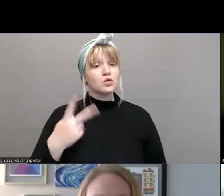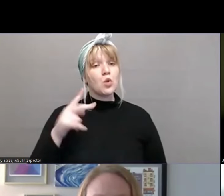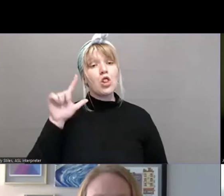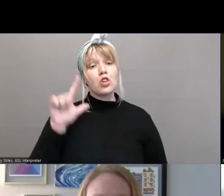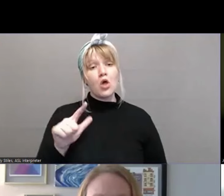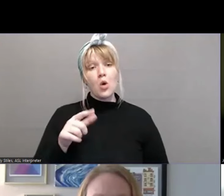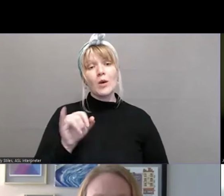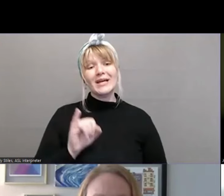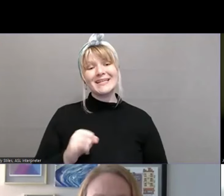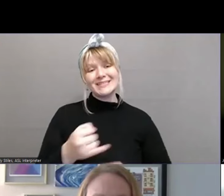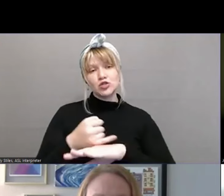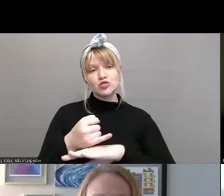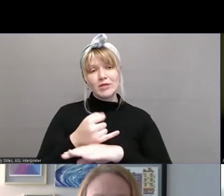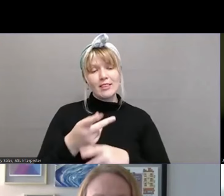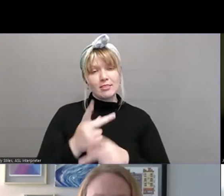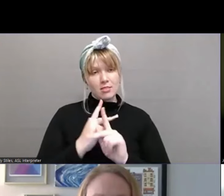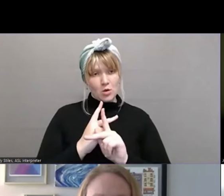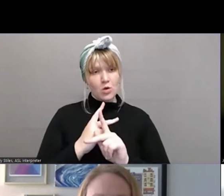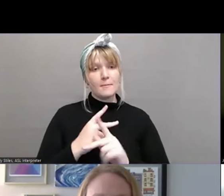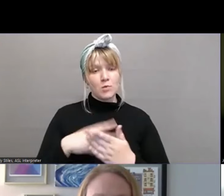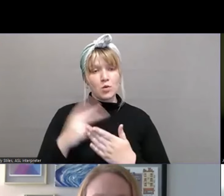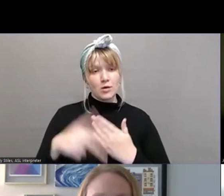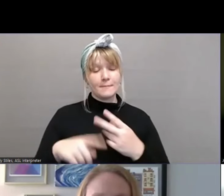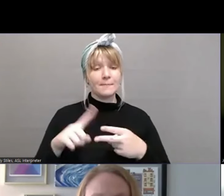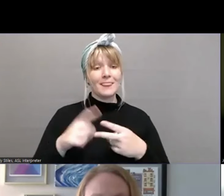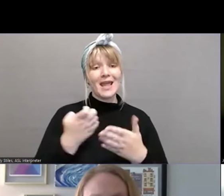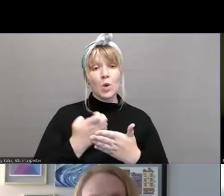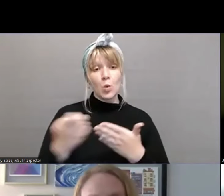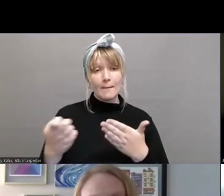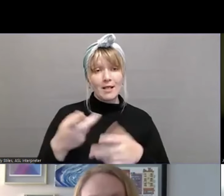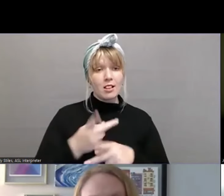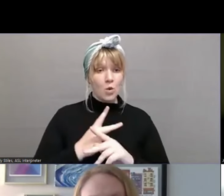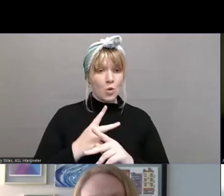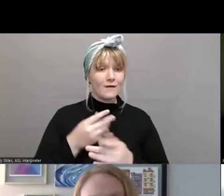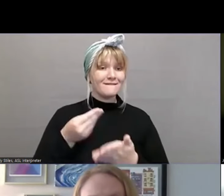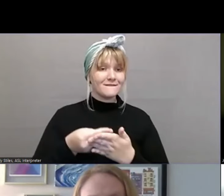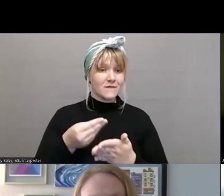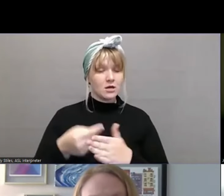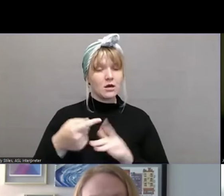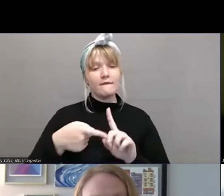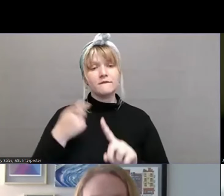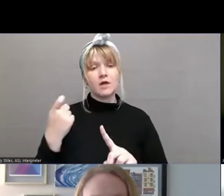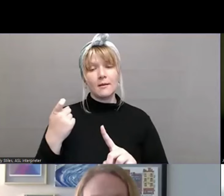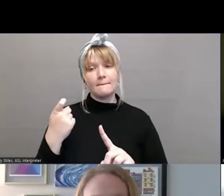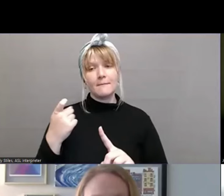The first is the Equipment Loan Fund, which is operated by the Commission for the Blind,